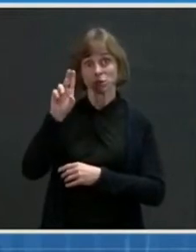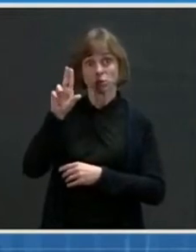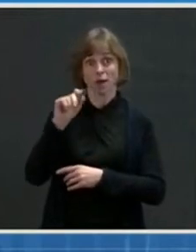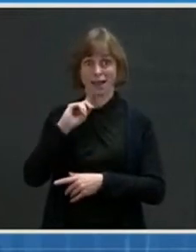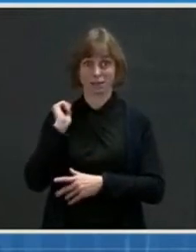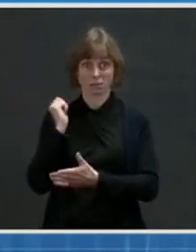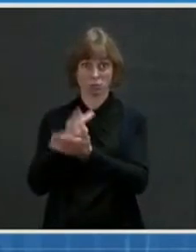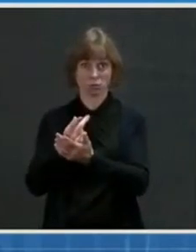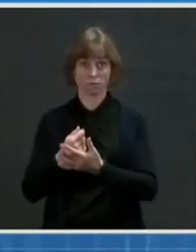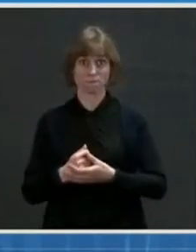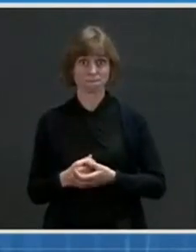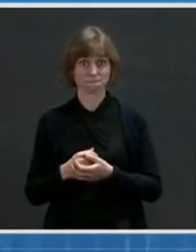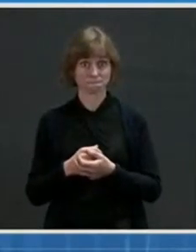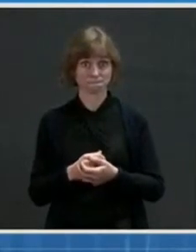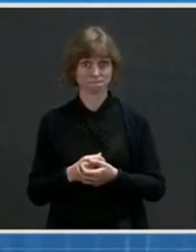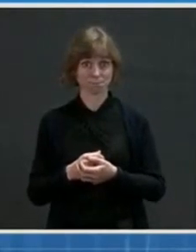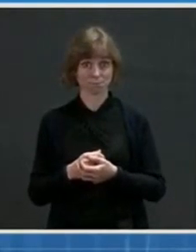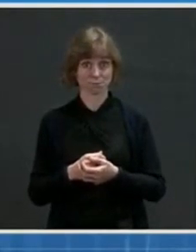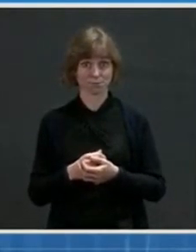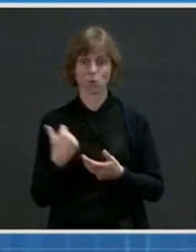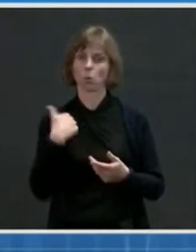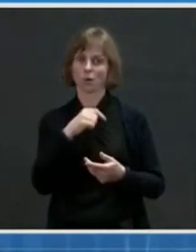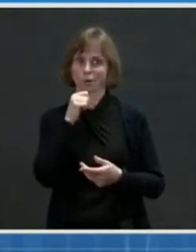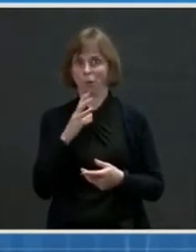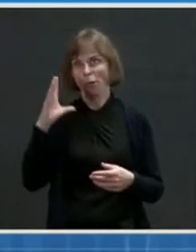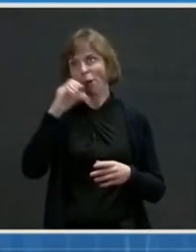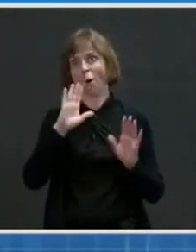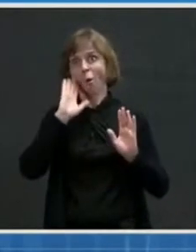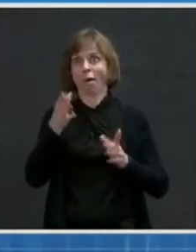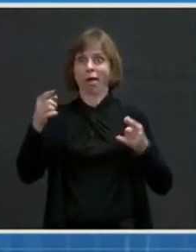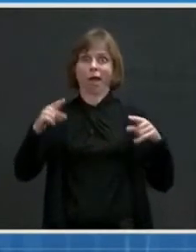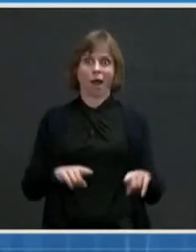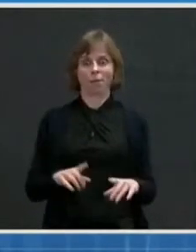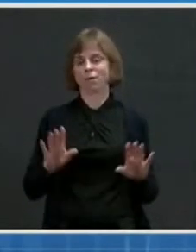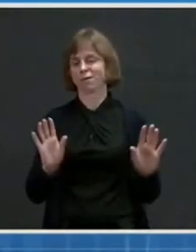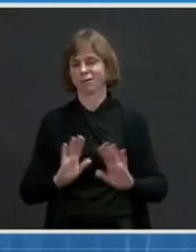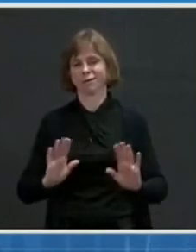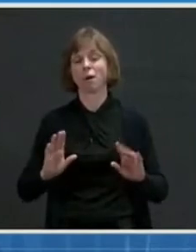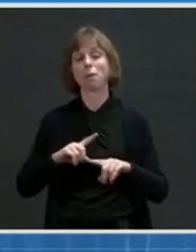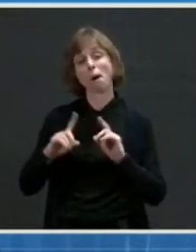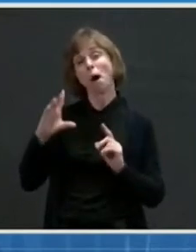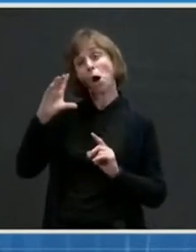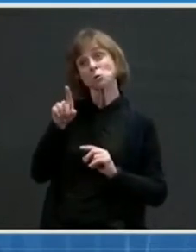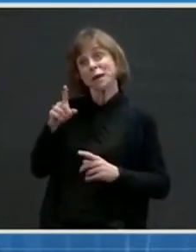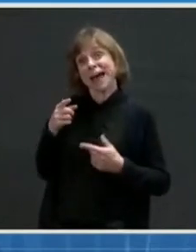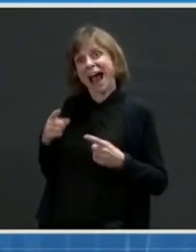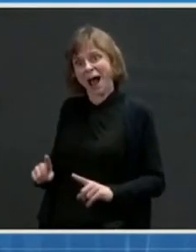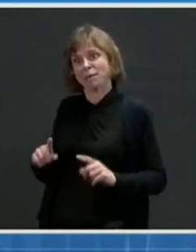HEARING A LOT MORE, PRESUMING THAT IT IS GRANTED AND WE'RE